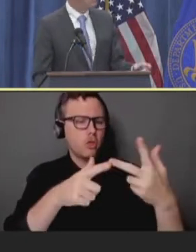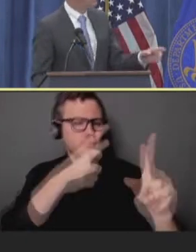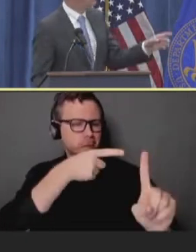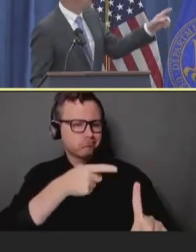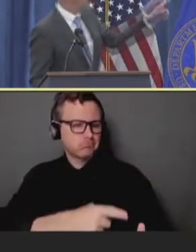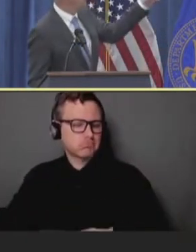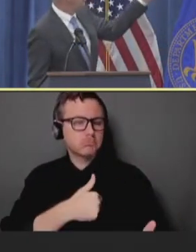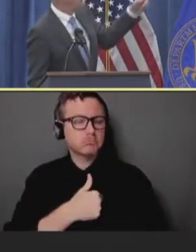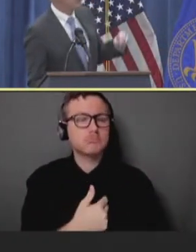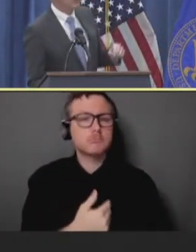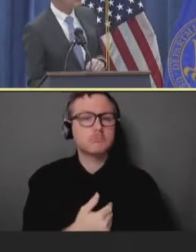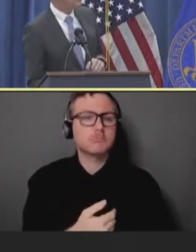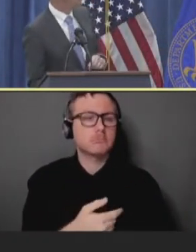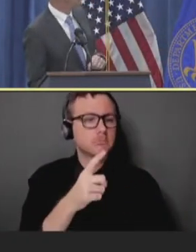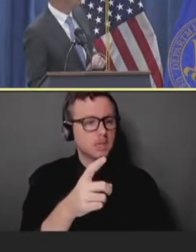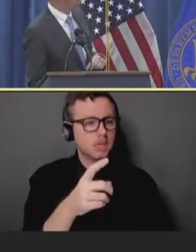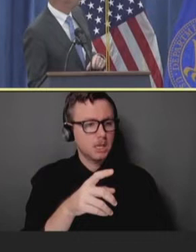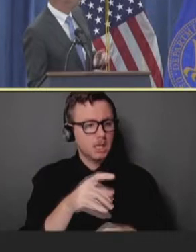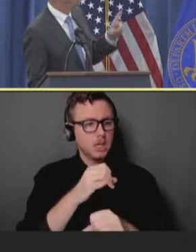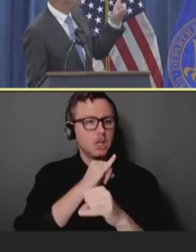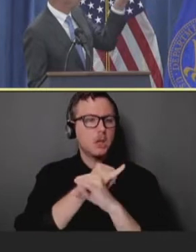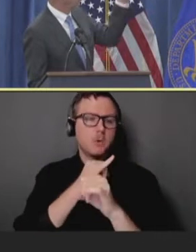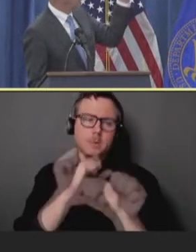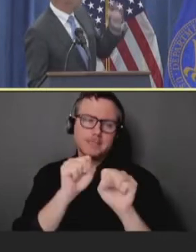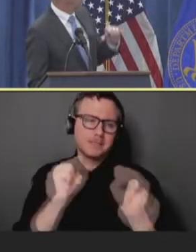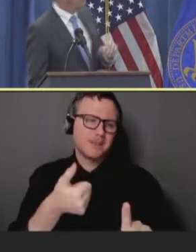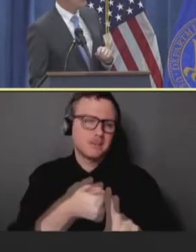One is that immune system is complex.